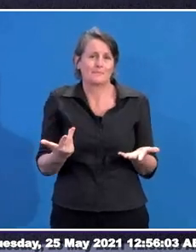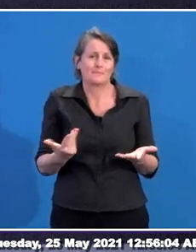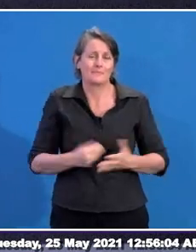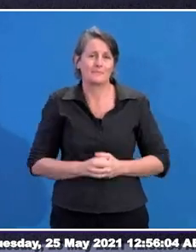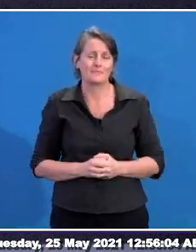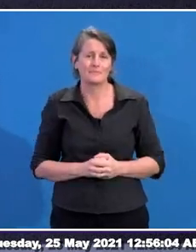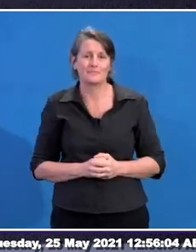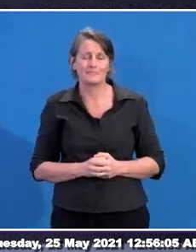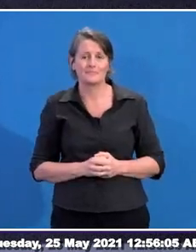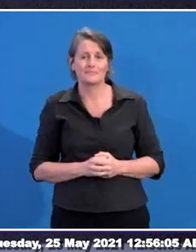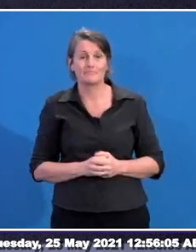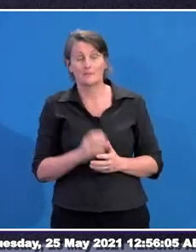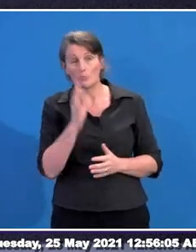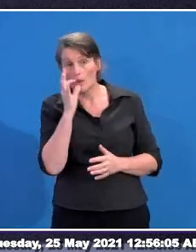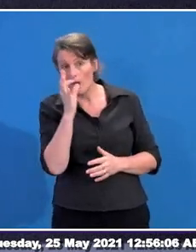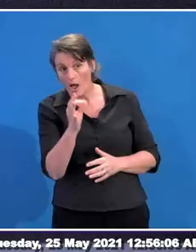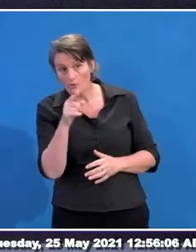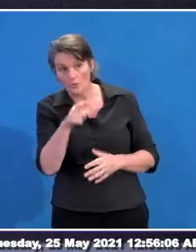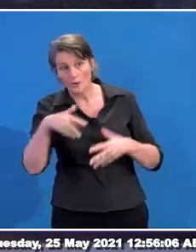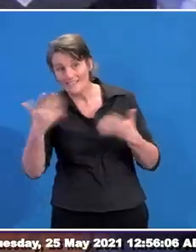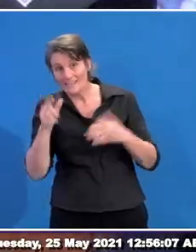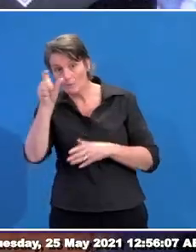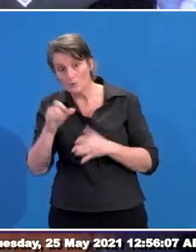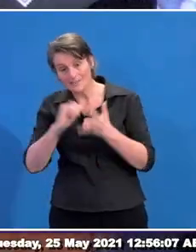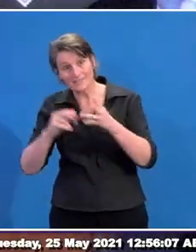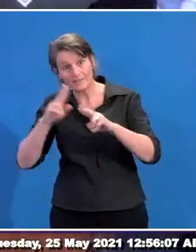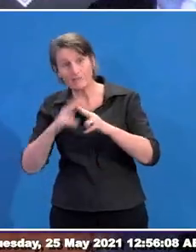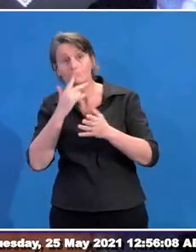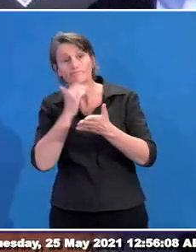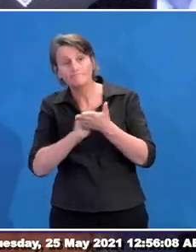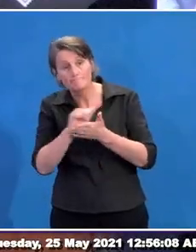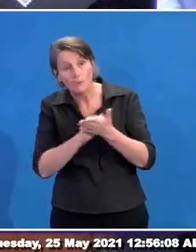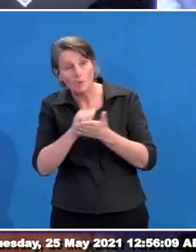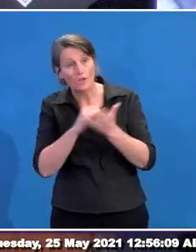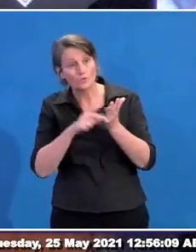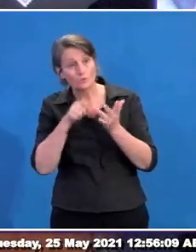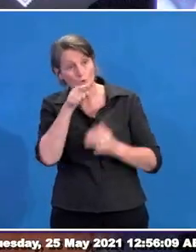Can I ask you, has anyone from Sunnyfield apologised to you in person